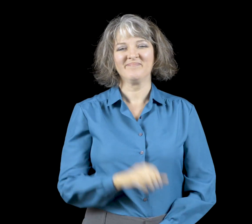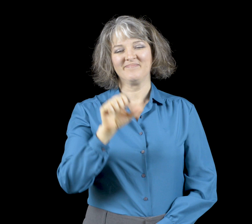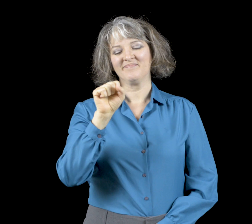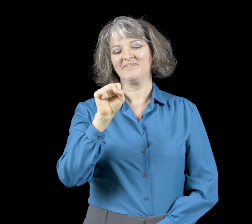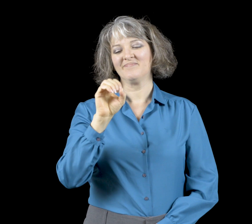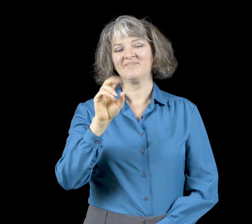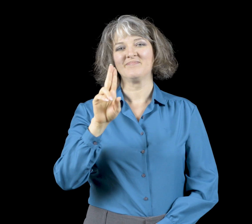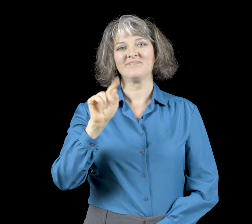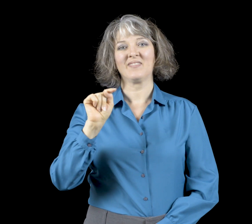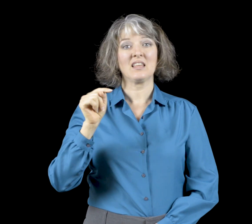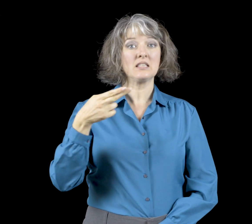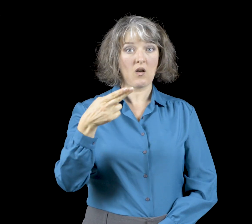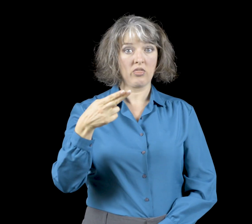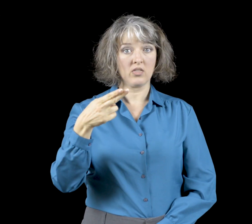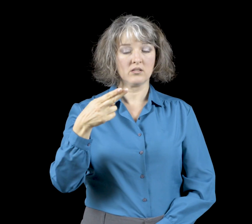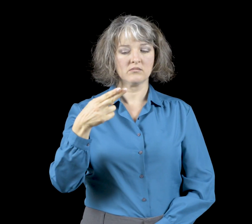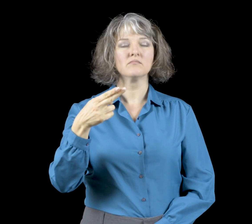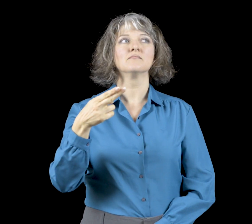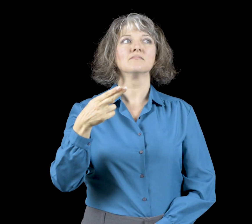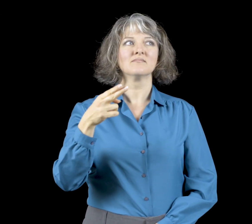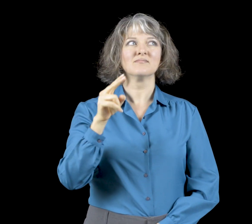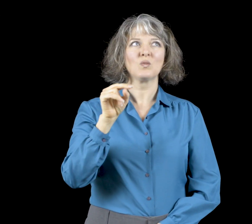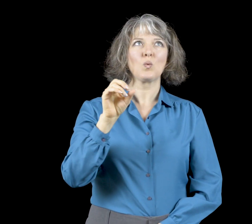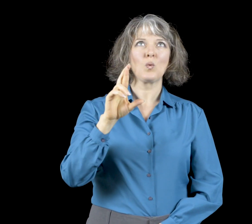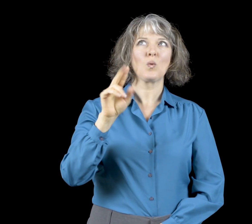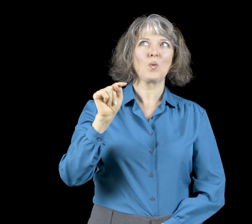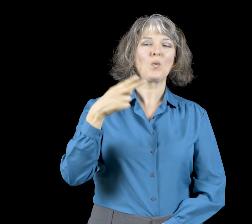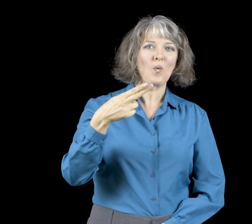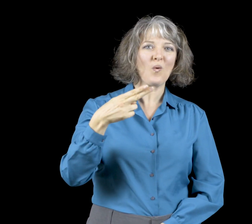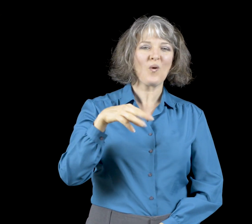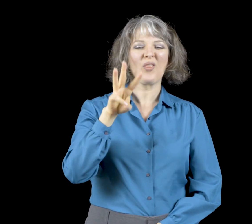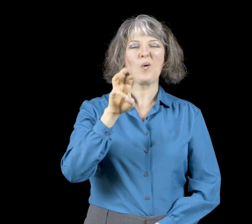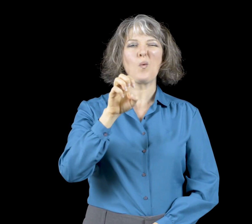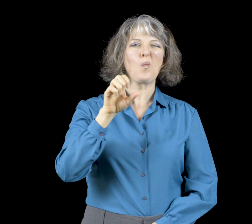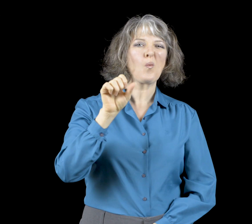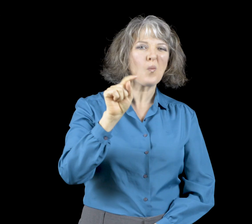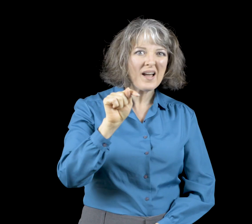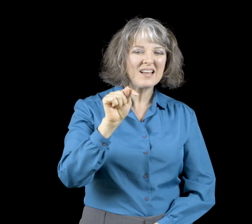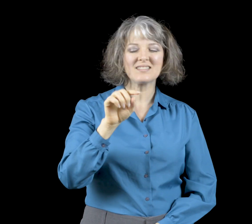S-O-U-T-H South N-O-R-T-H North W-E-S-T West